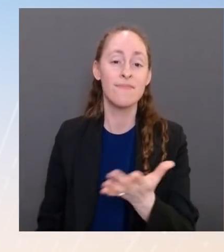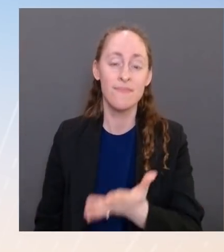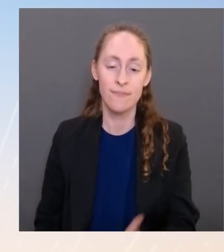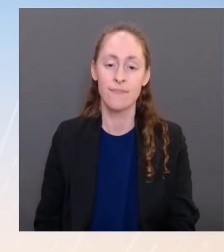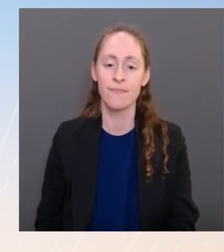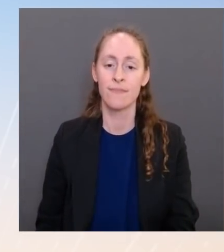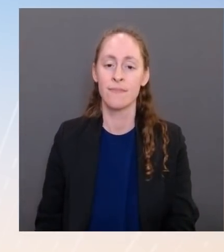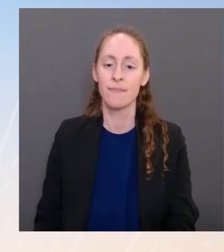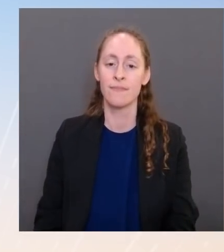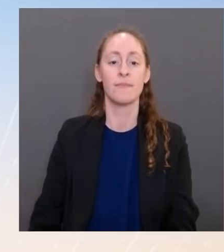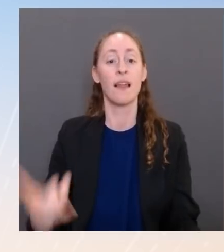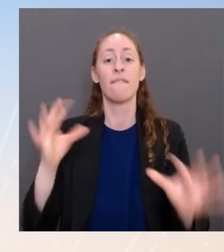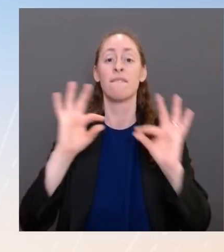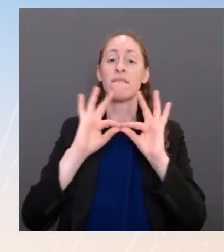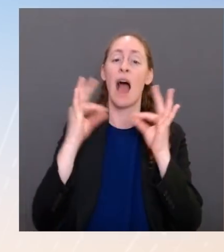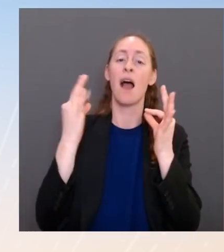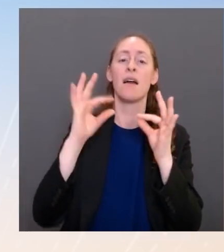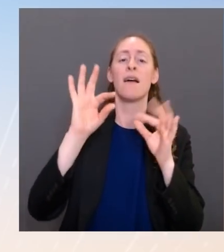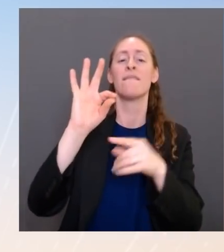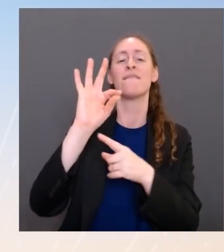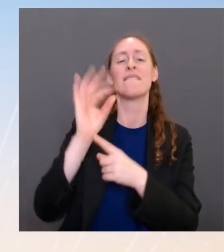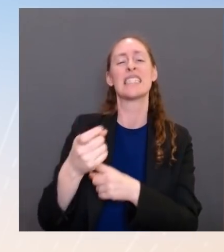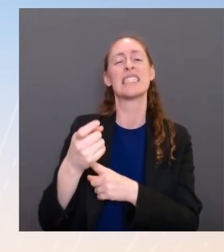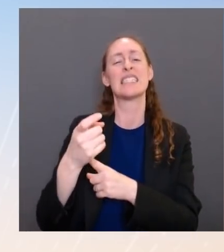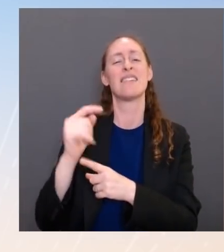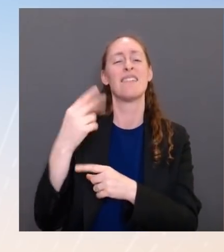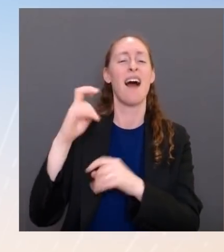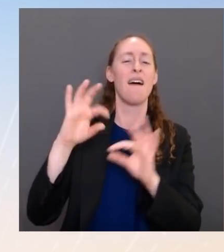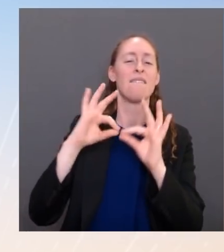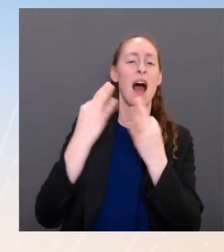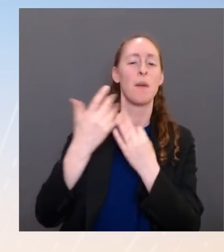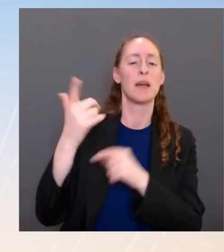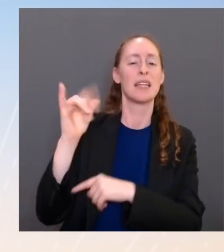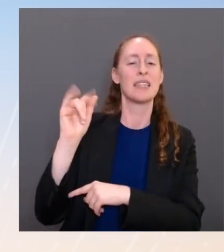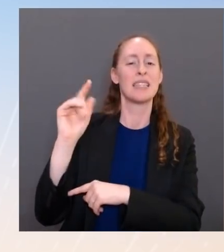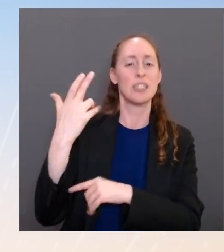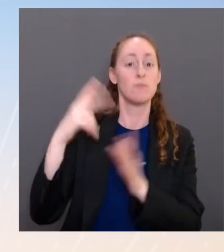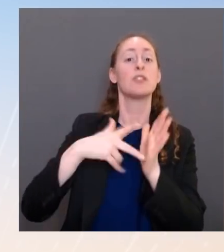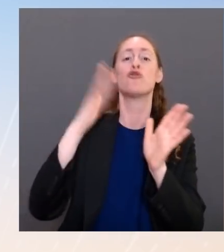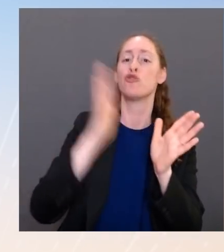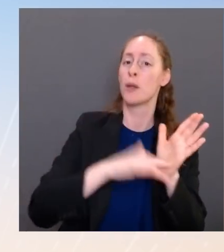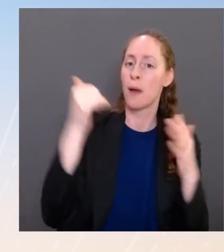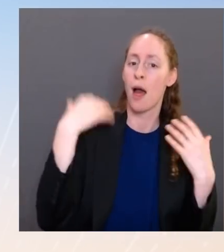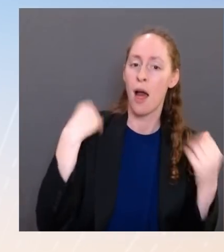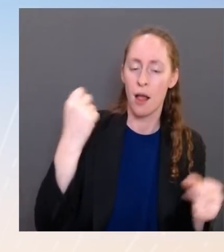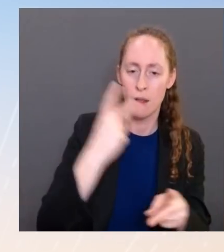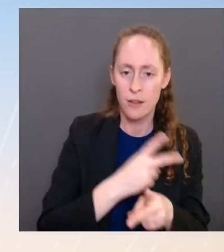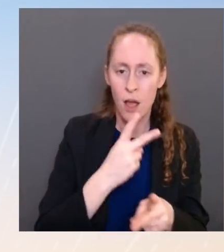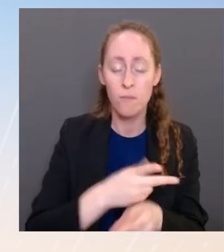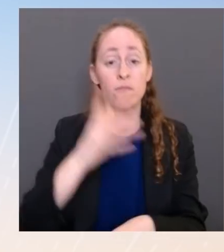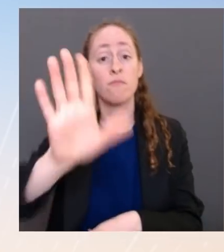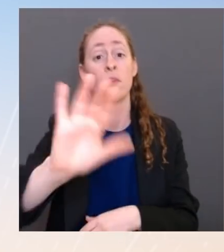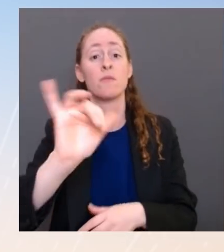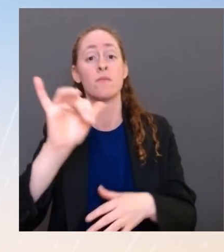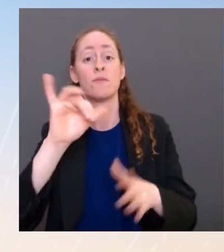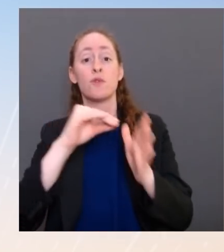He's announced a pause on the repayment of student loans. And if you're a family at home balan- -- you know, trying to figure out how you're going to pay bills,